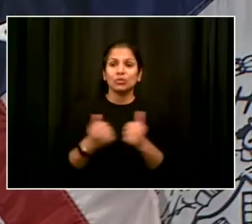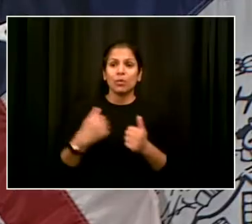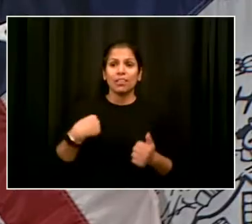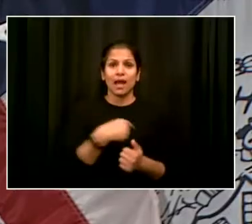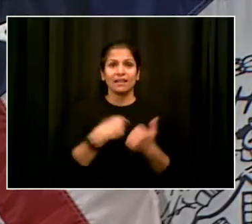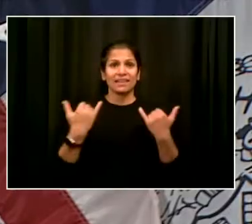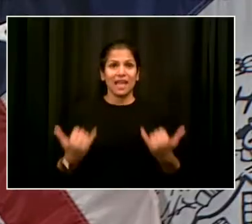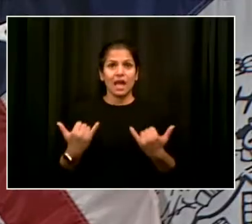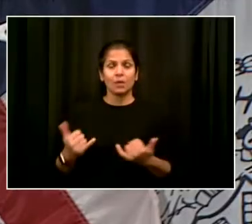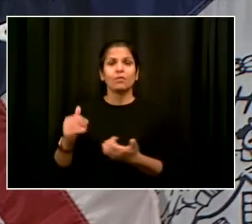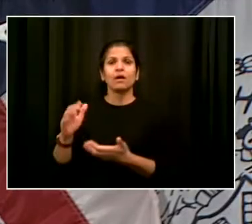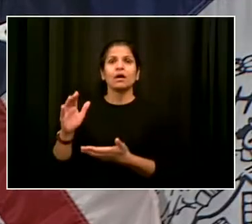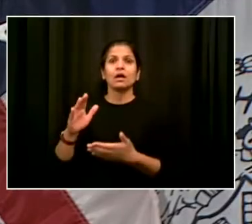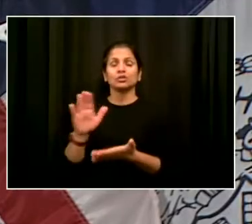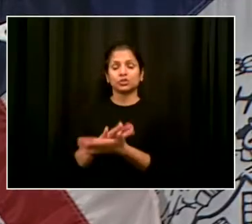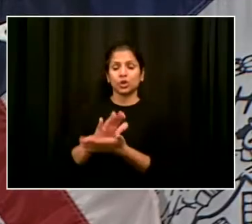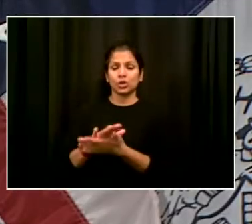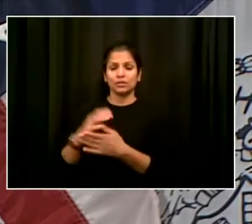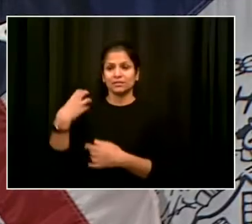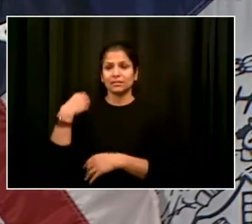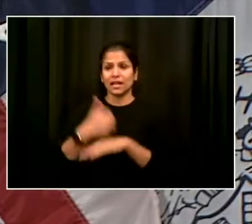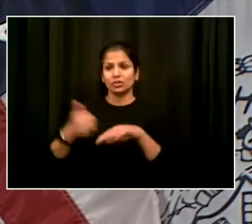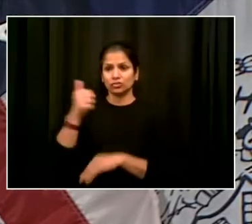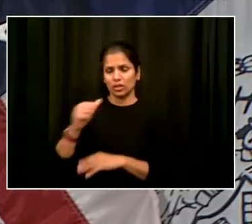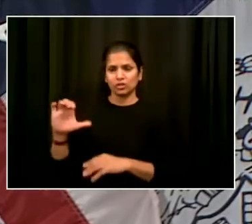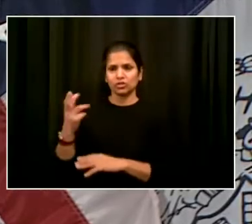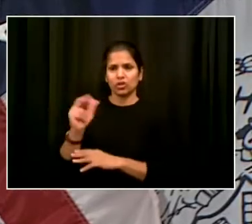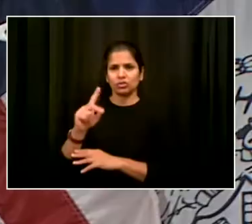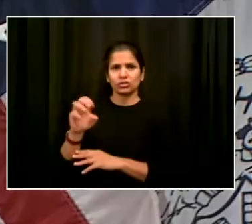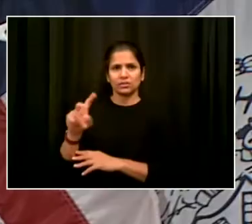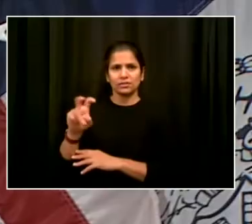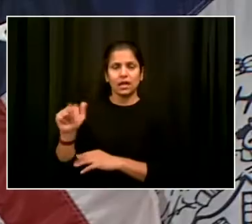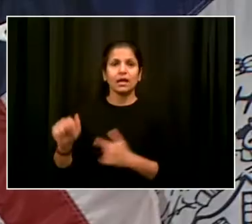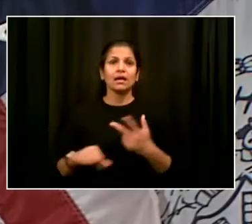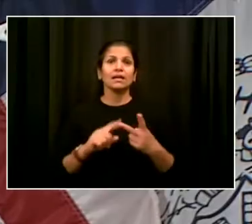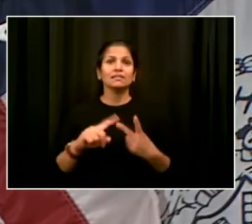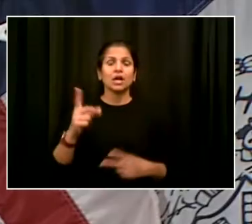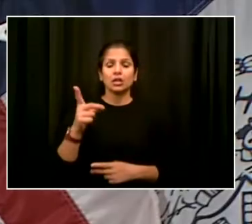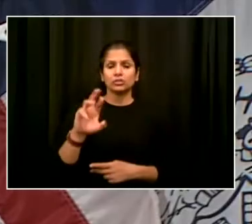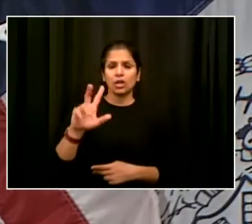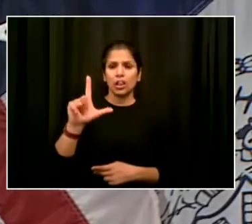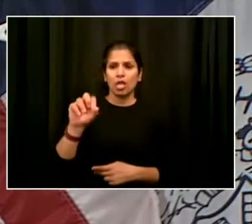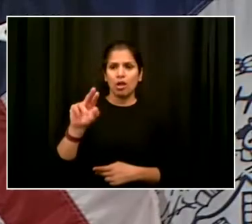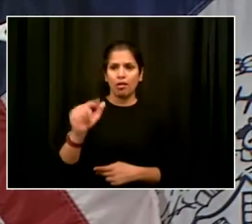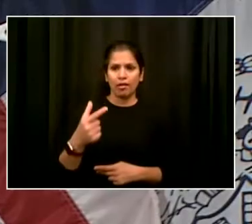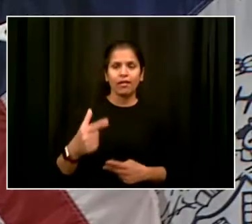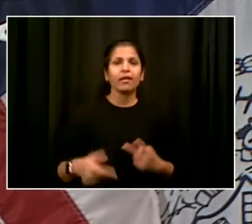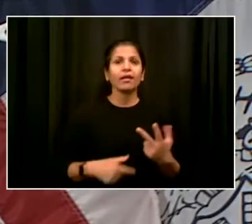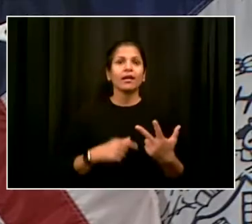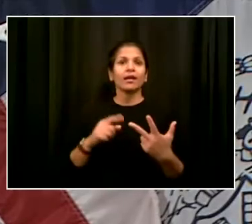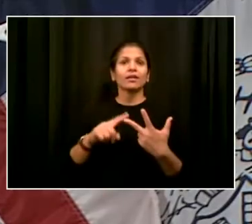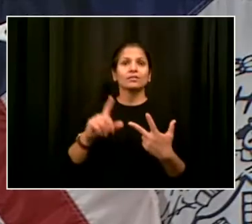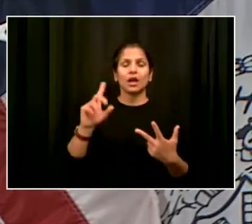OF EACH JOURNALISTS.